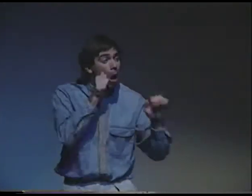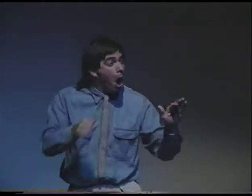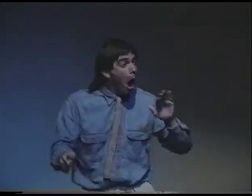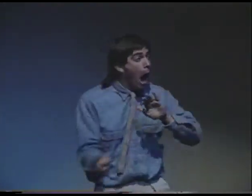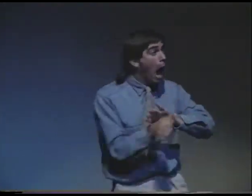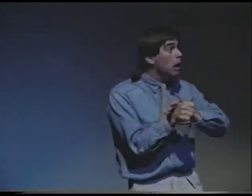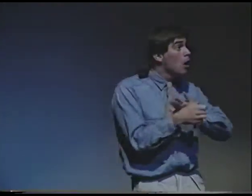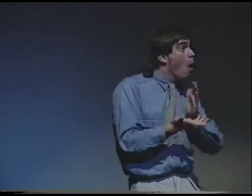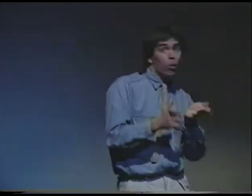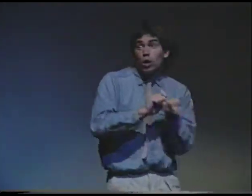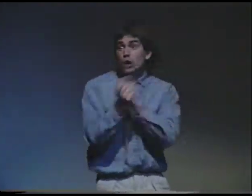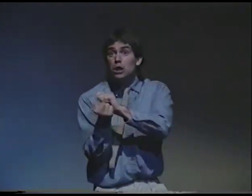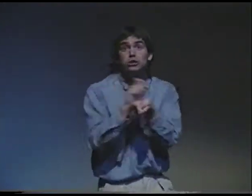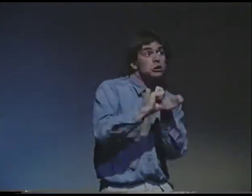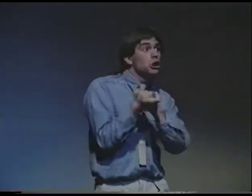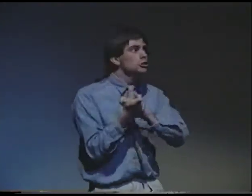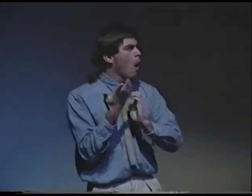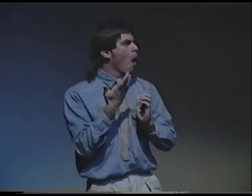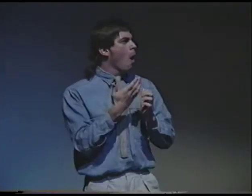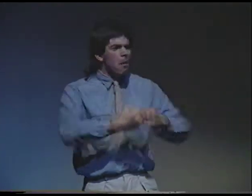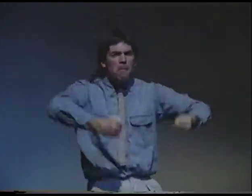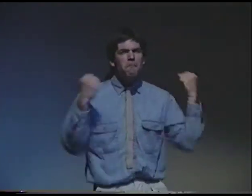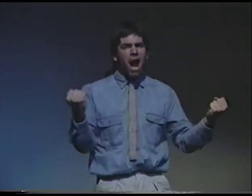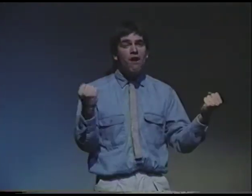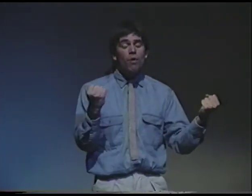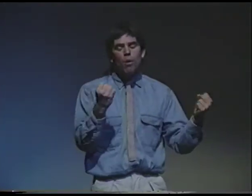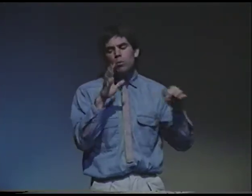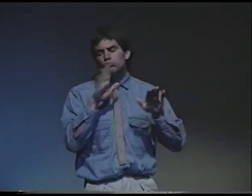and play with it and experiment with it and change it,